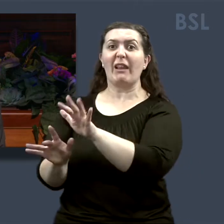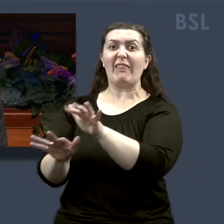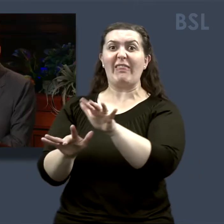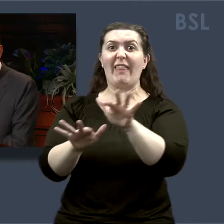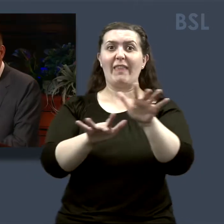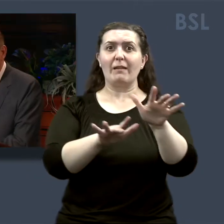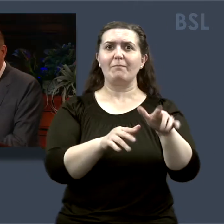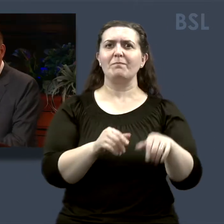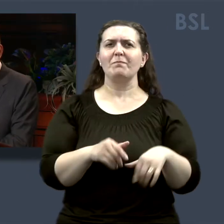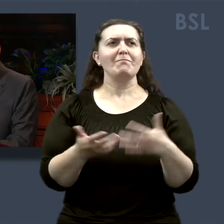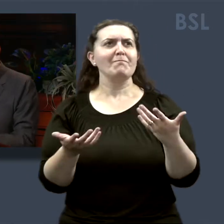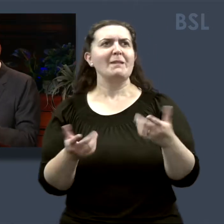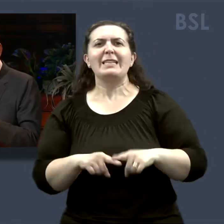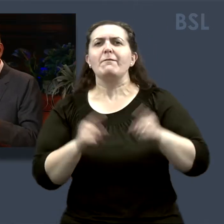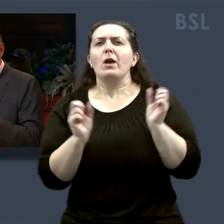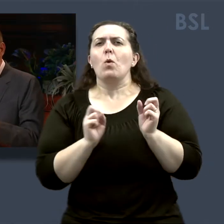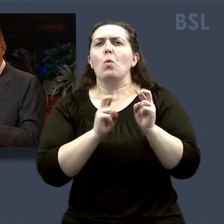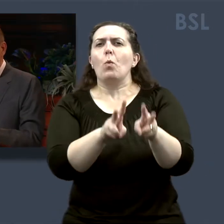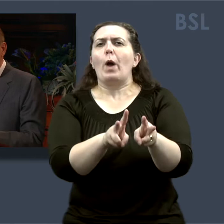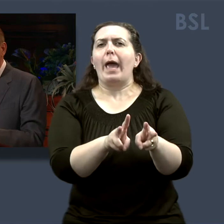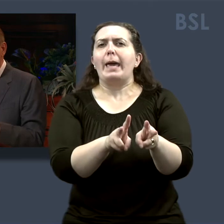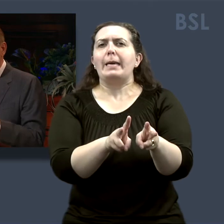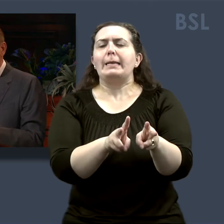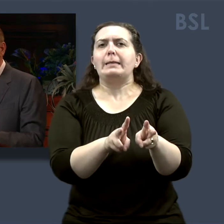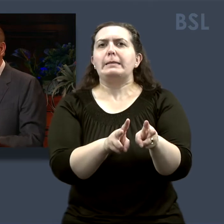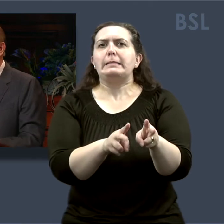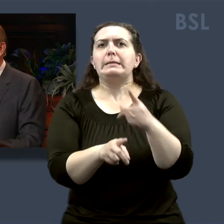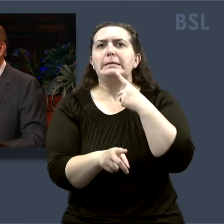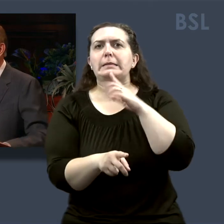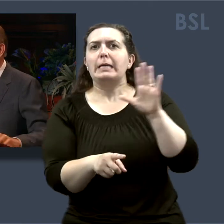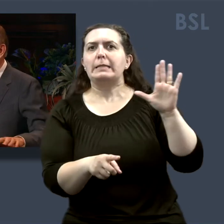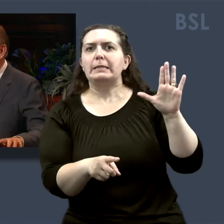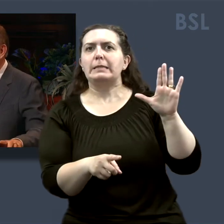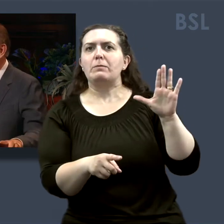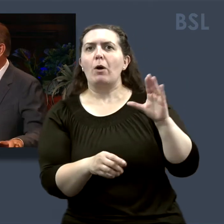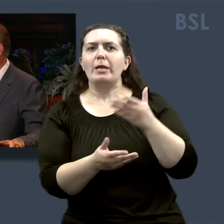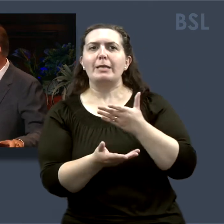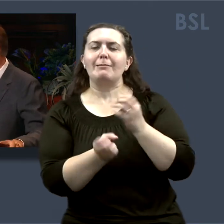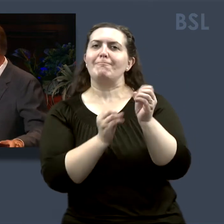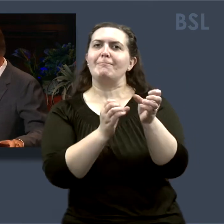Another way you share your testimony is through righteous behaviour.